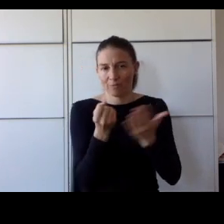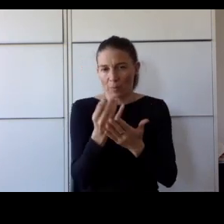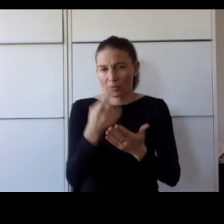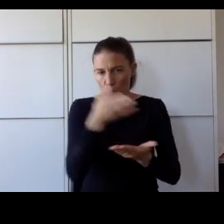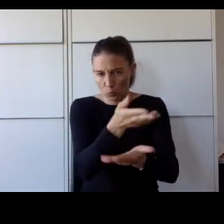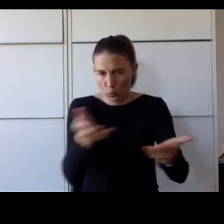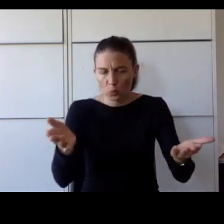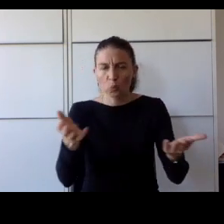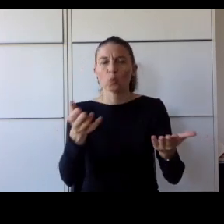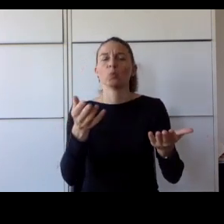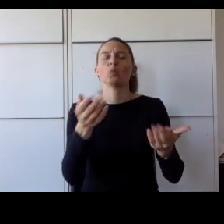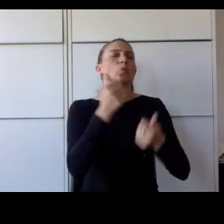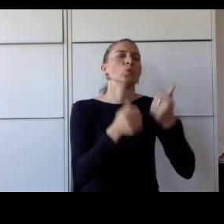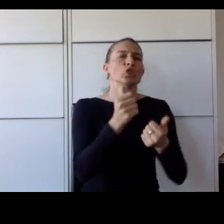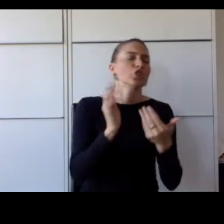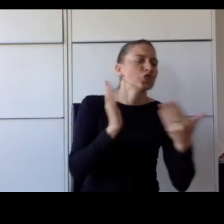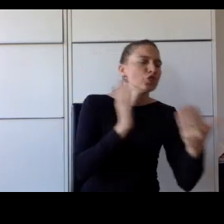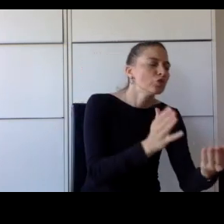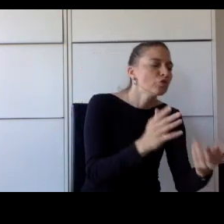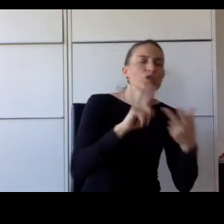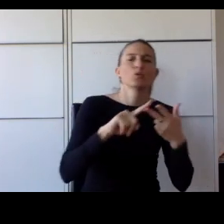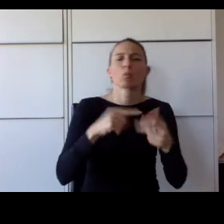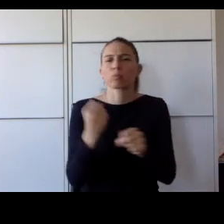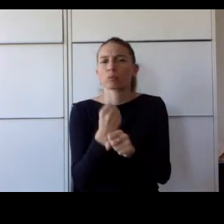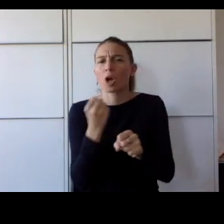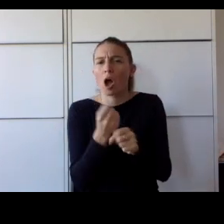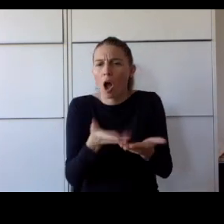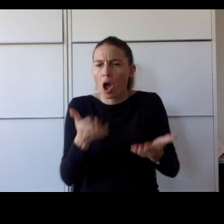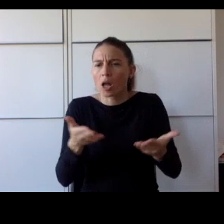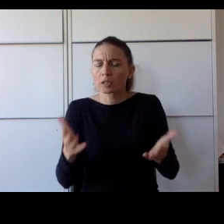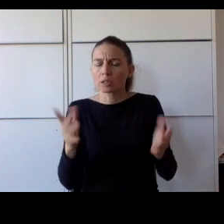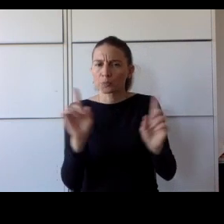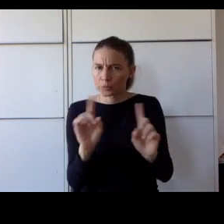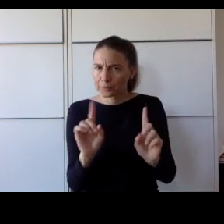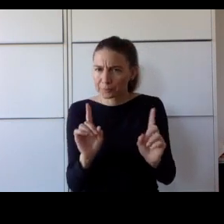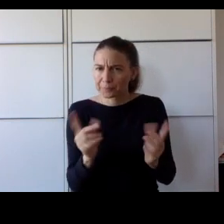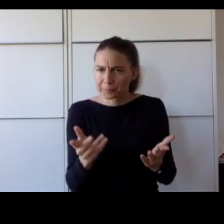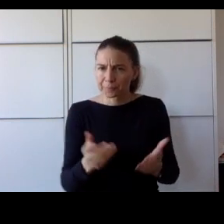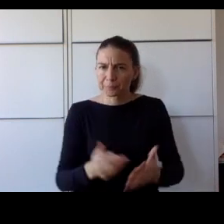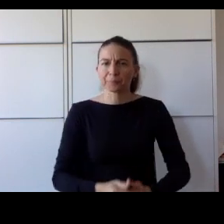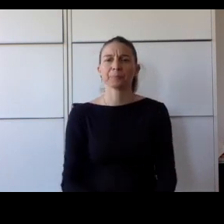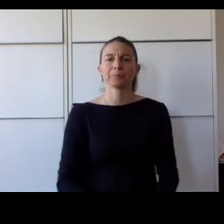for Electronic Communications as well as this interoperability objectives